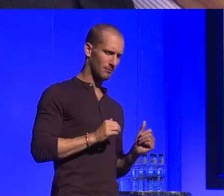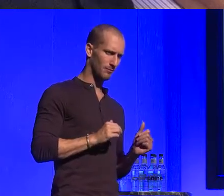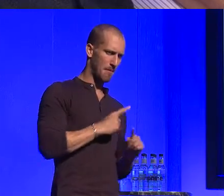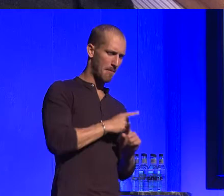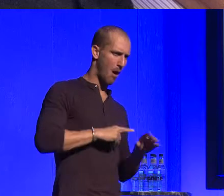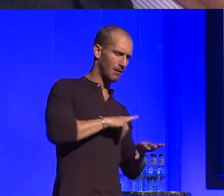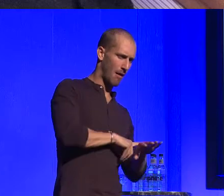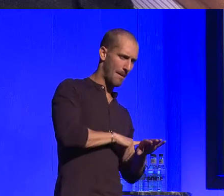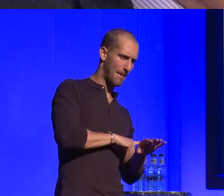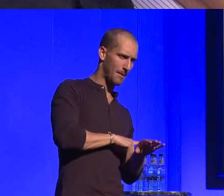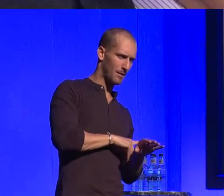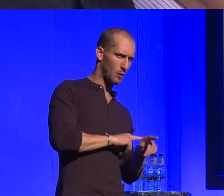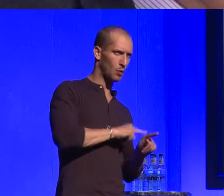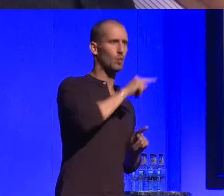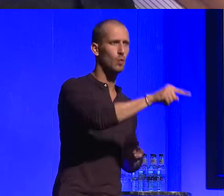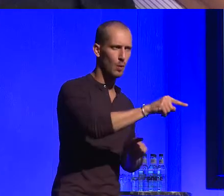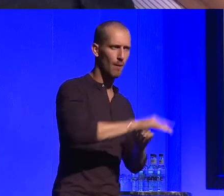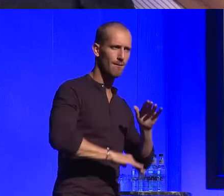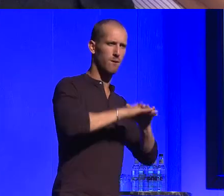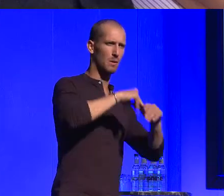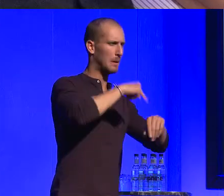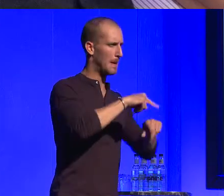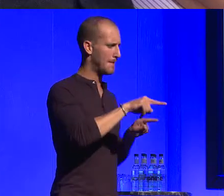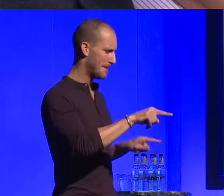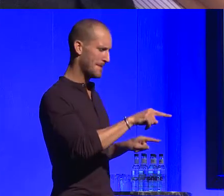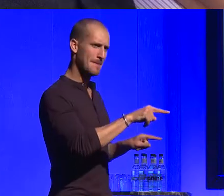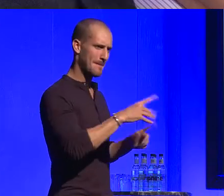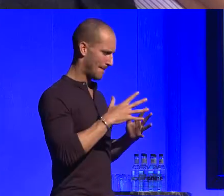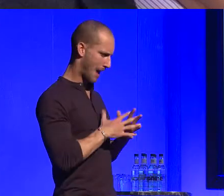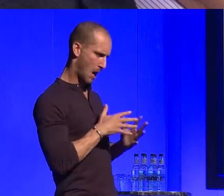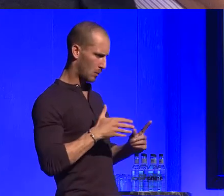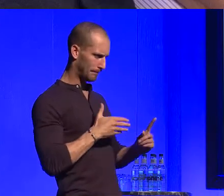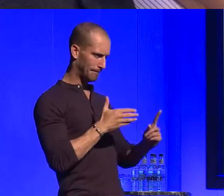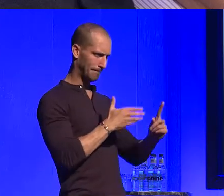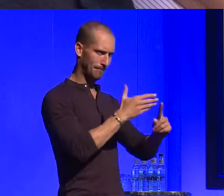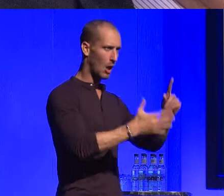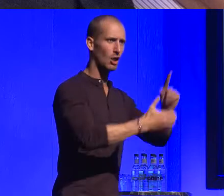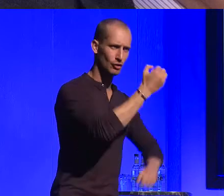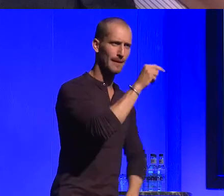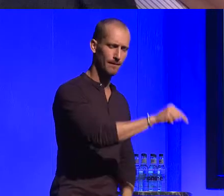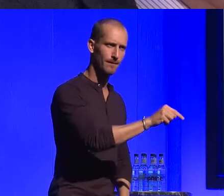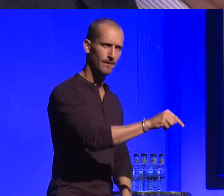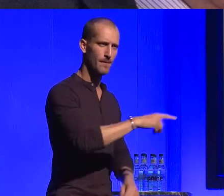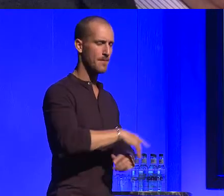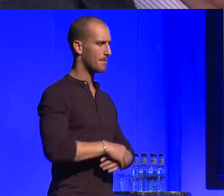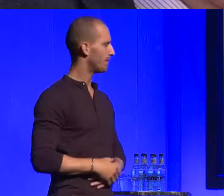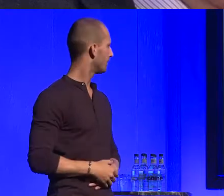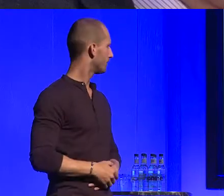a part-time NHS is not really working for people. It is not just about efficiency.